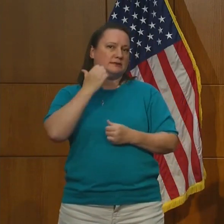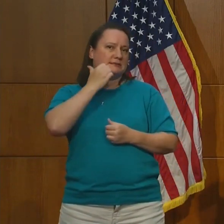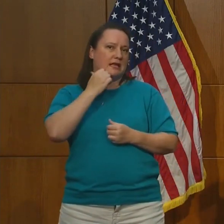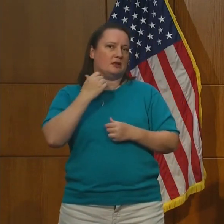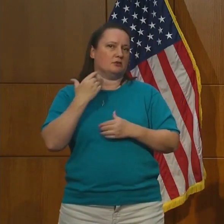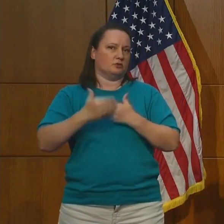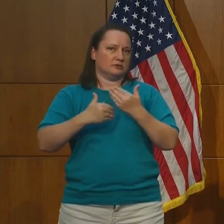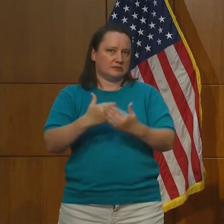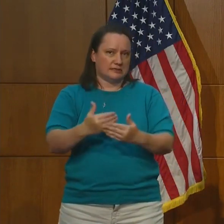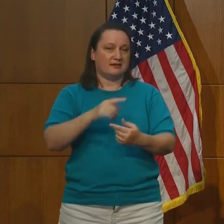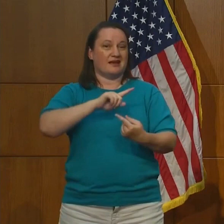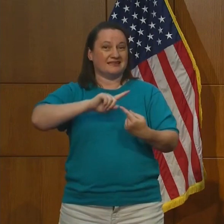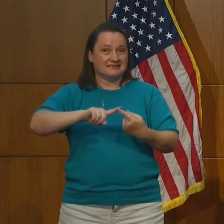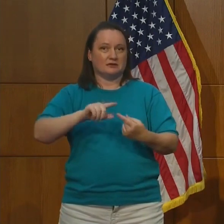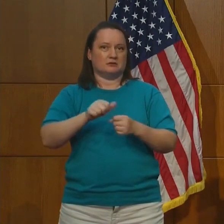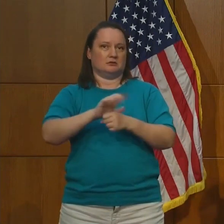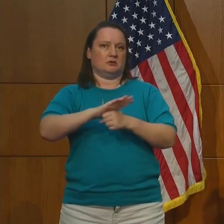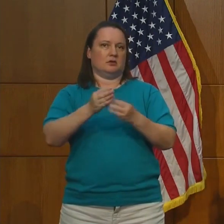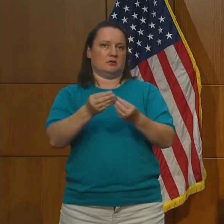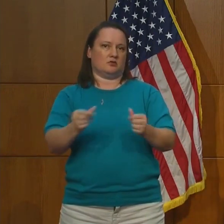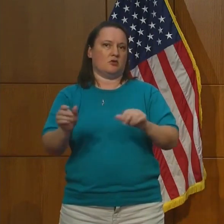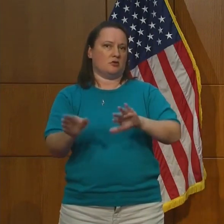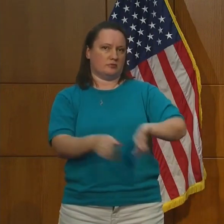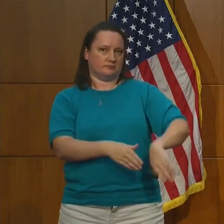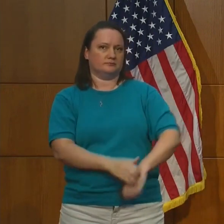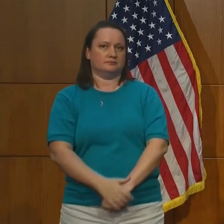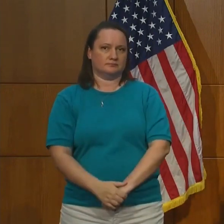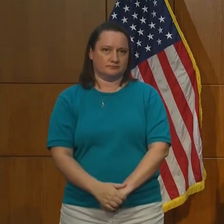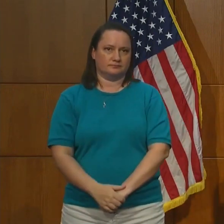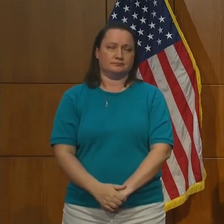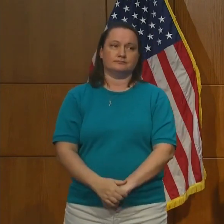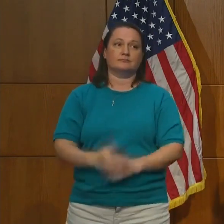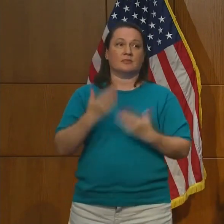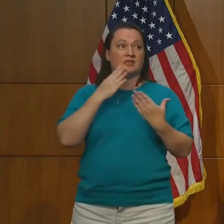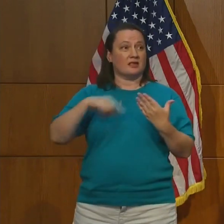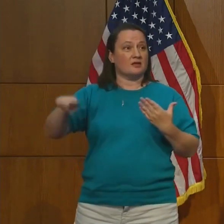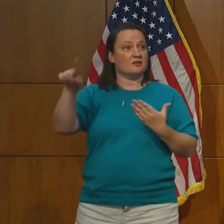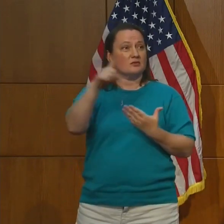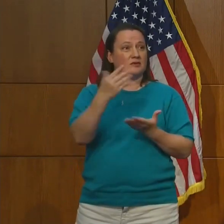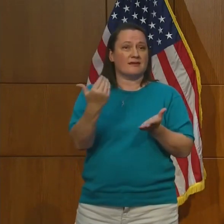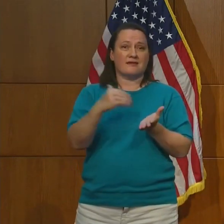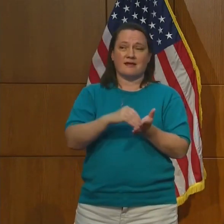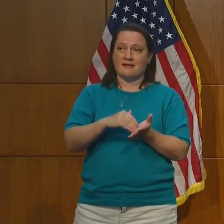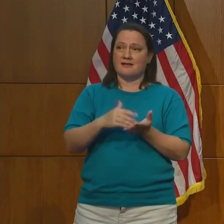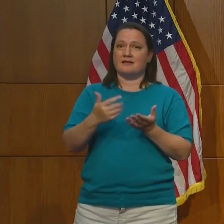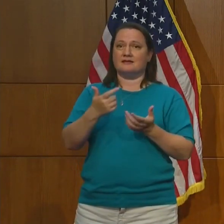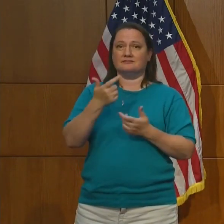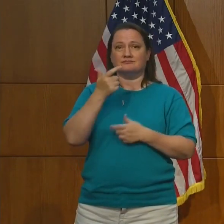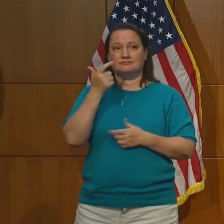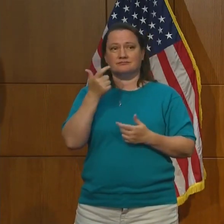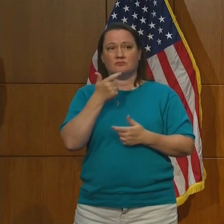INTO AN UNTIL WE PUT. DOC NINETEEN BEHIND US I THINK THAT